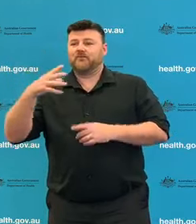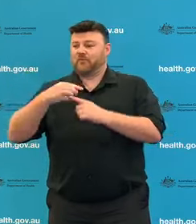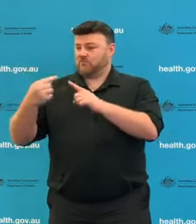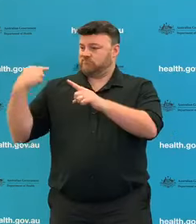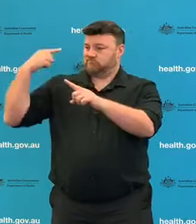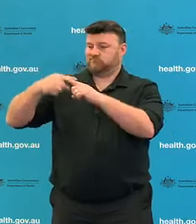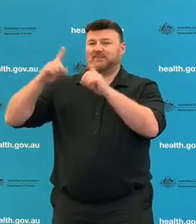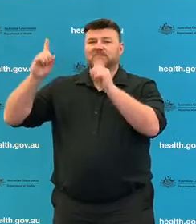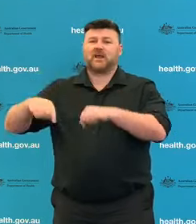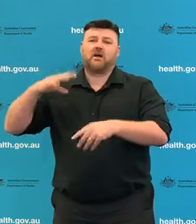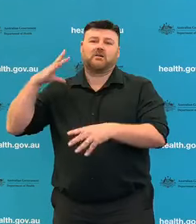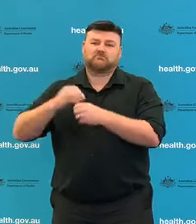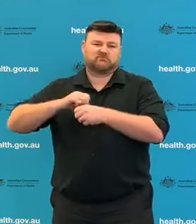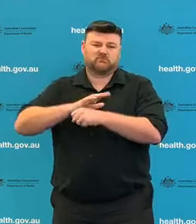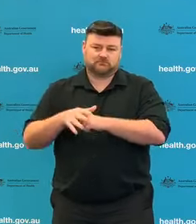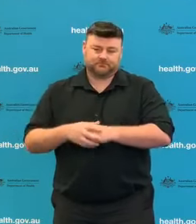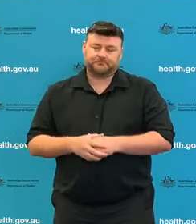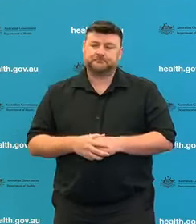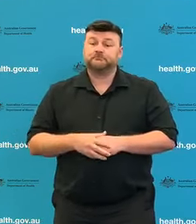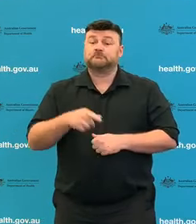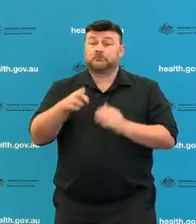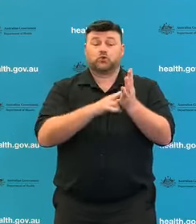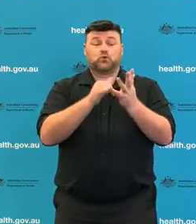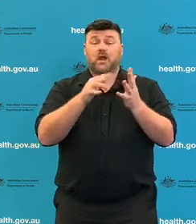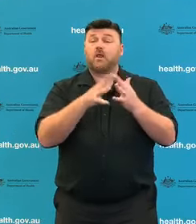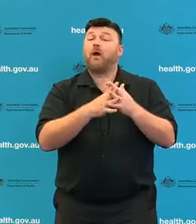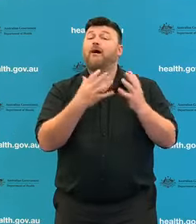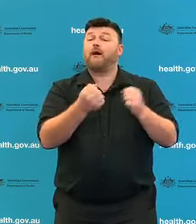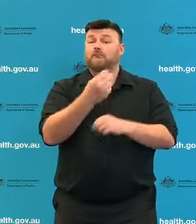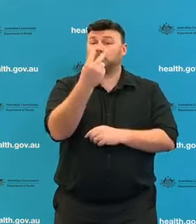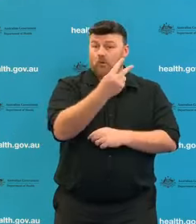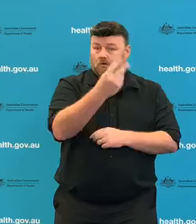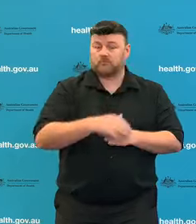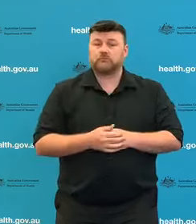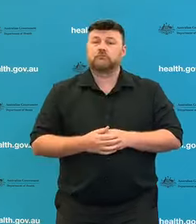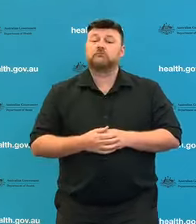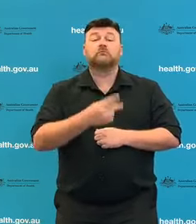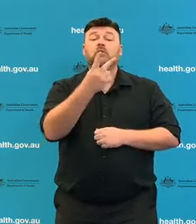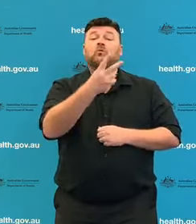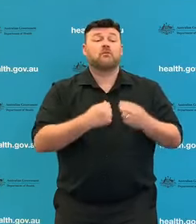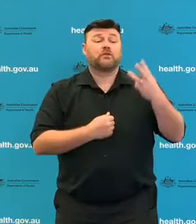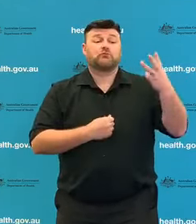We see 12 new cases in New South Wales, three of those are overseas acquired,